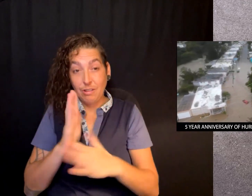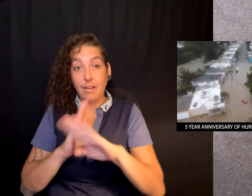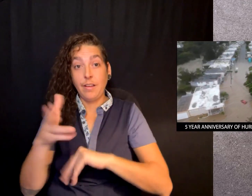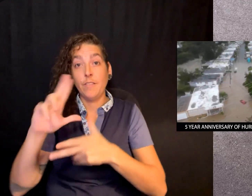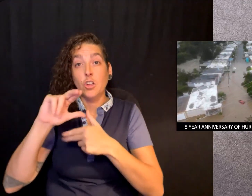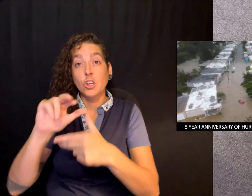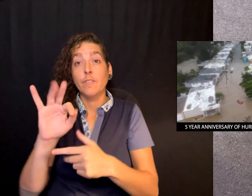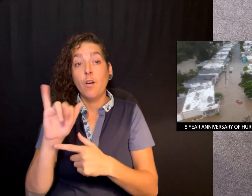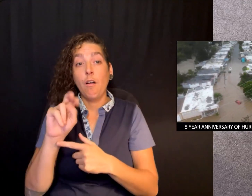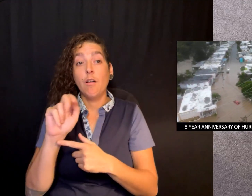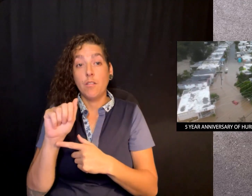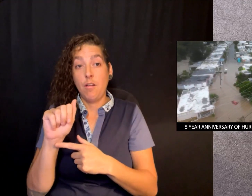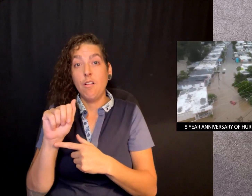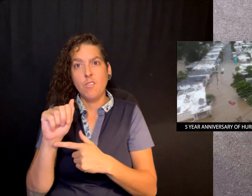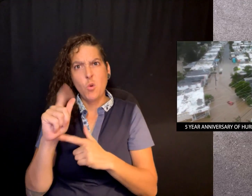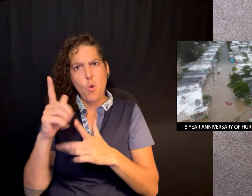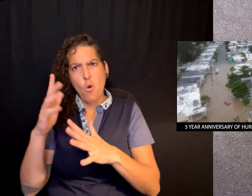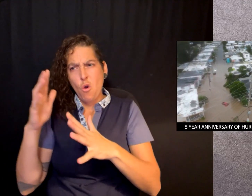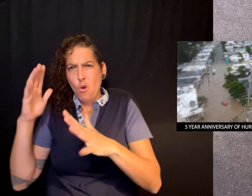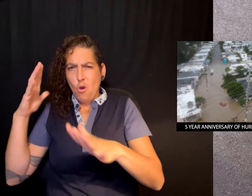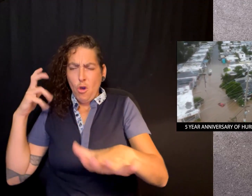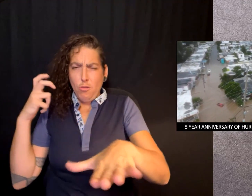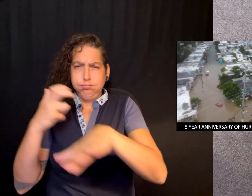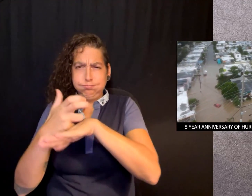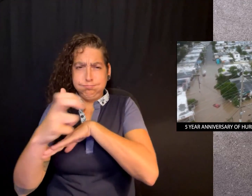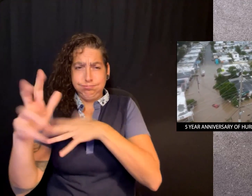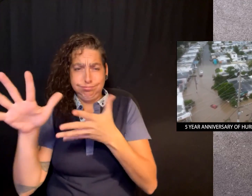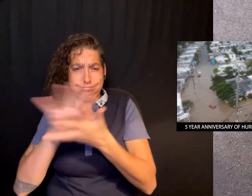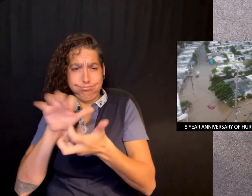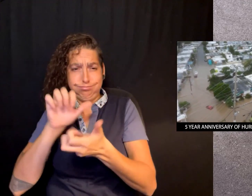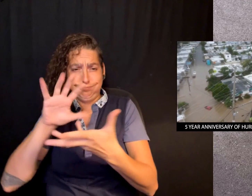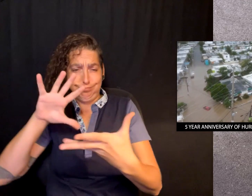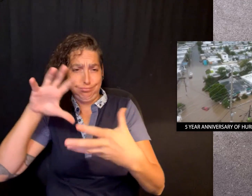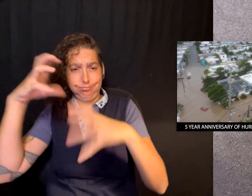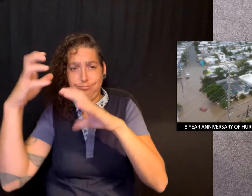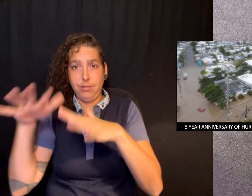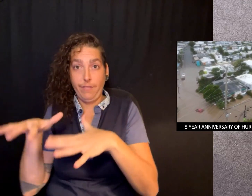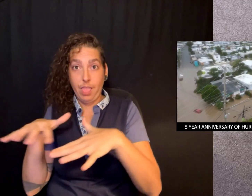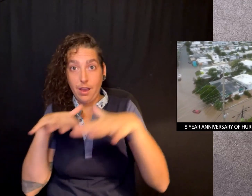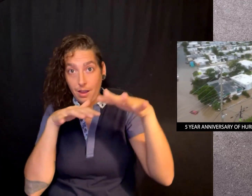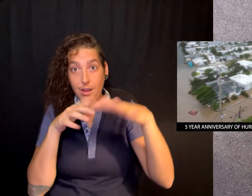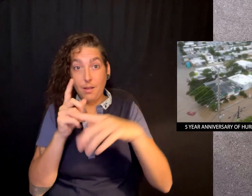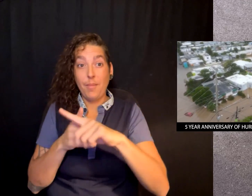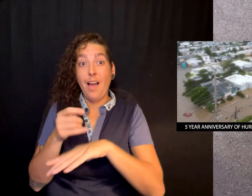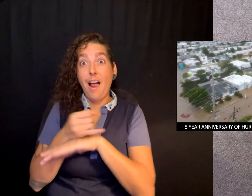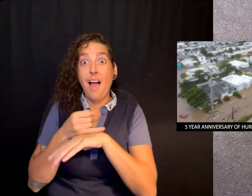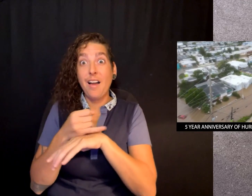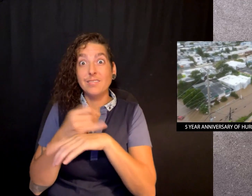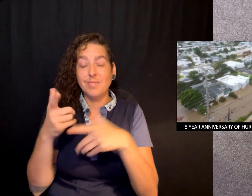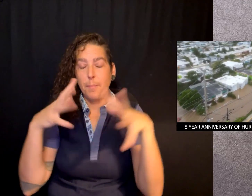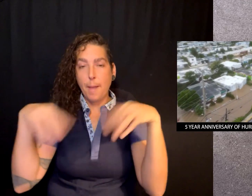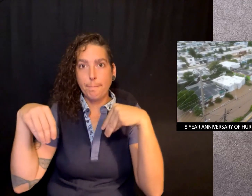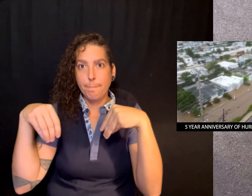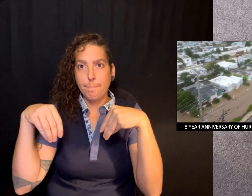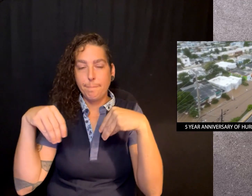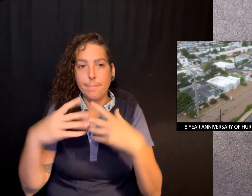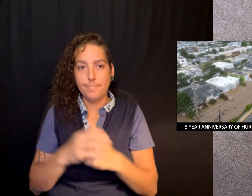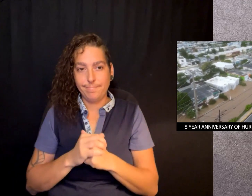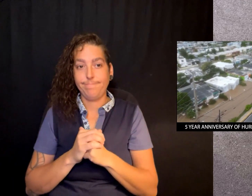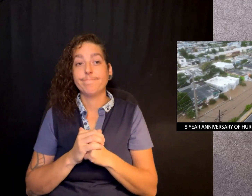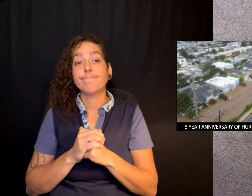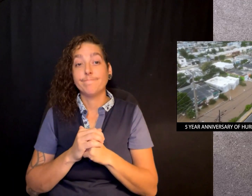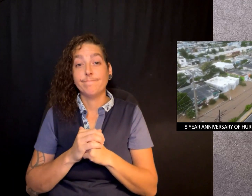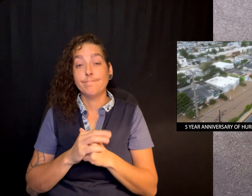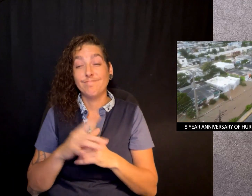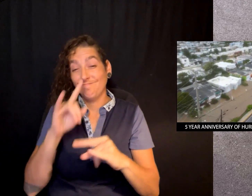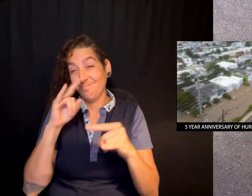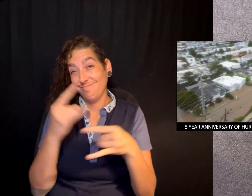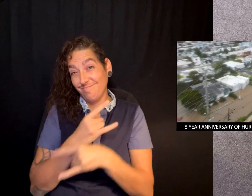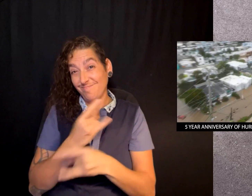Fiona unleashed catastrophic flooding and caused an islandwide blackout ironically today